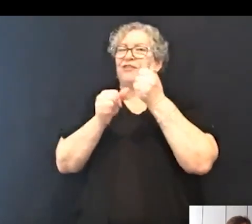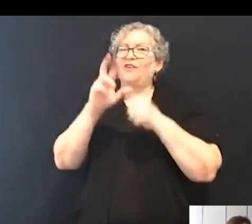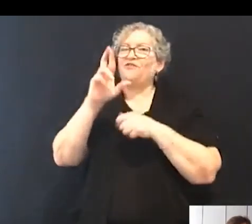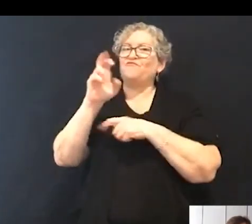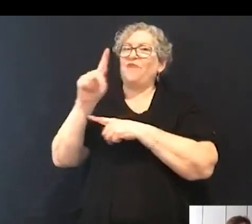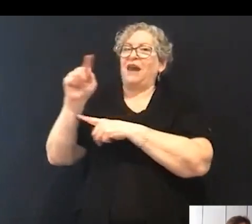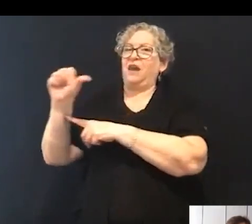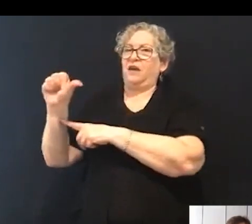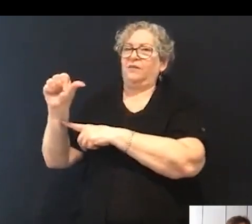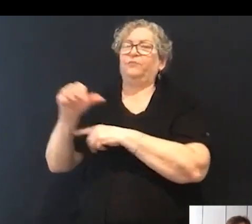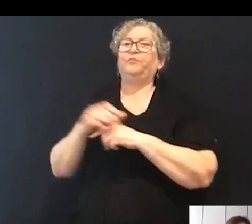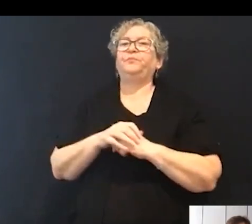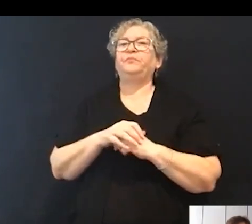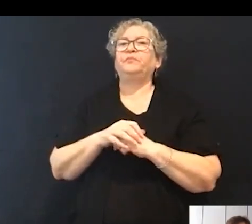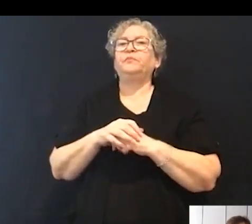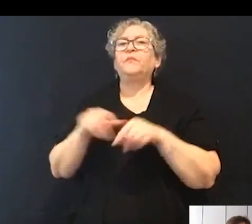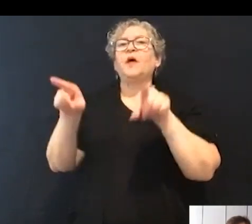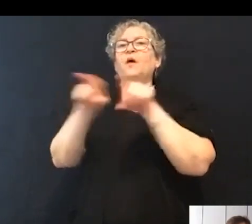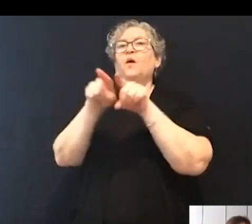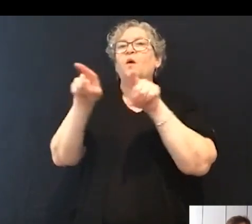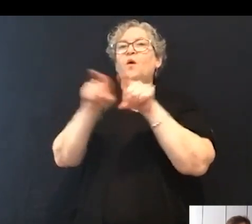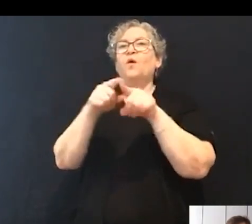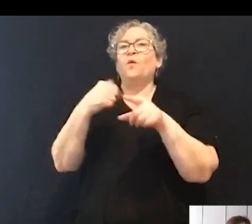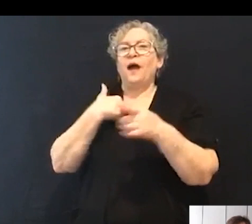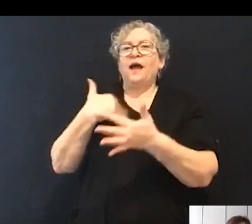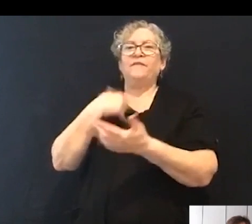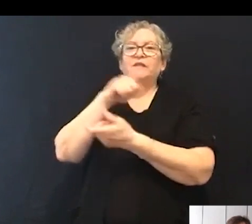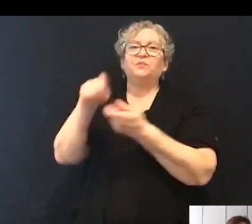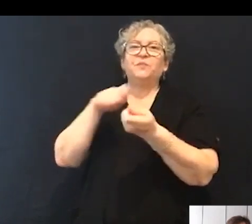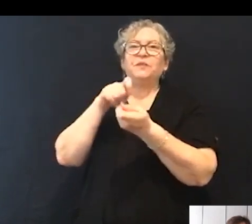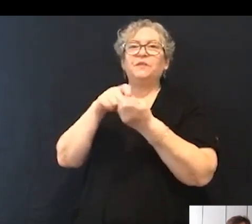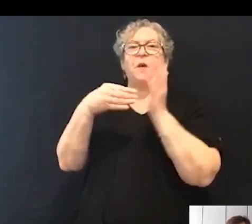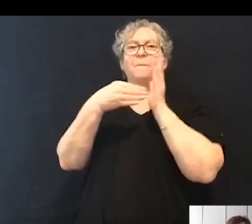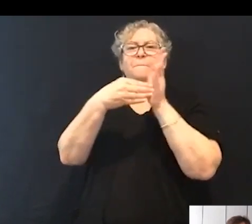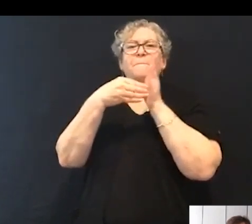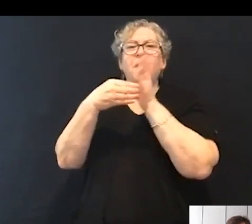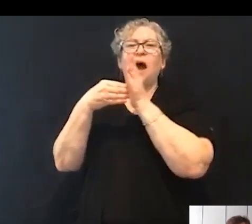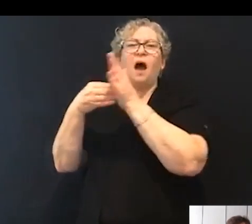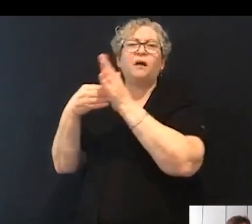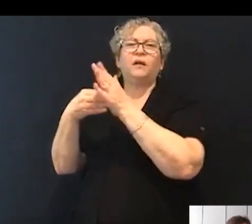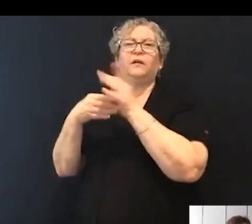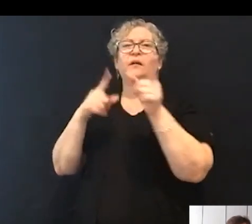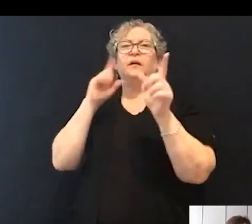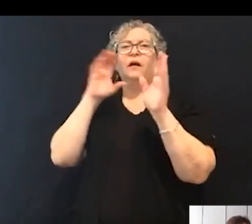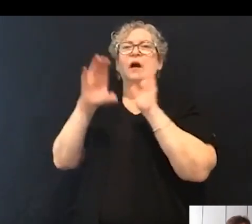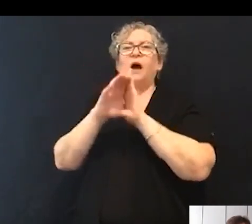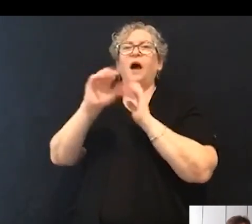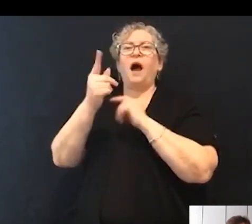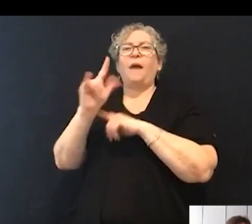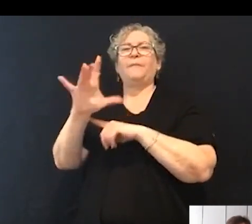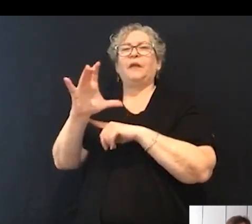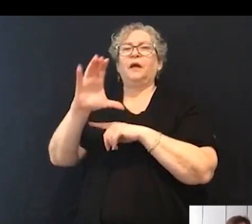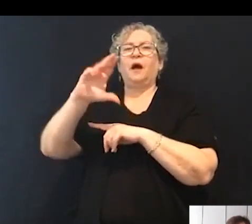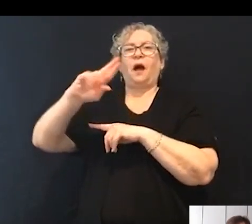And last but not least, we have specific models so-called the optic cup model.